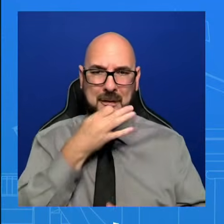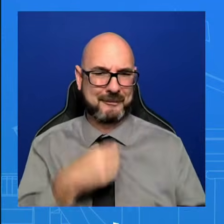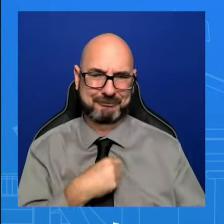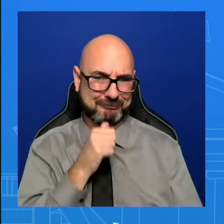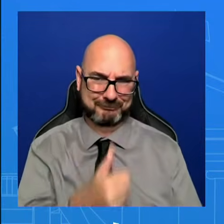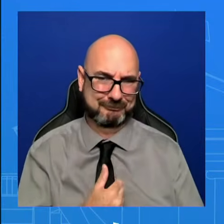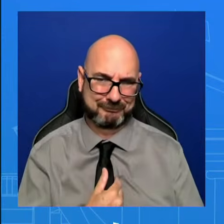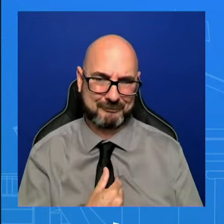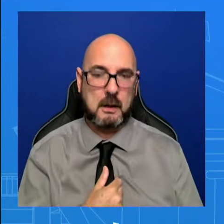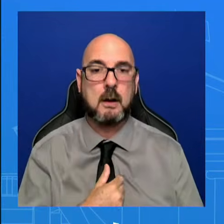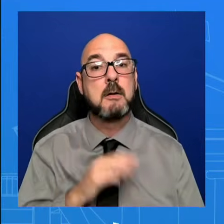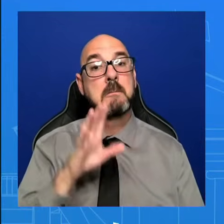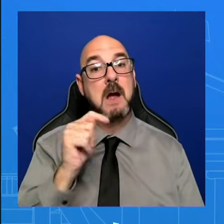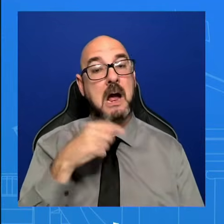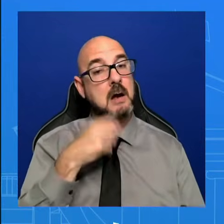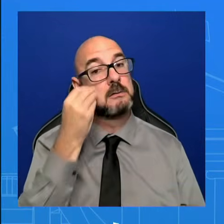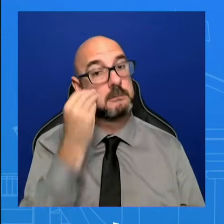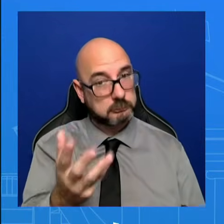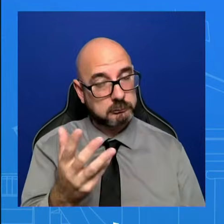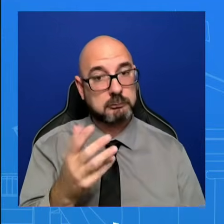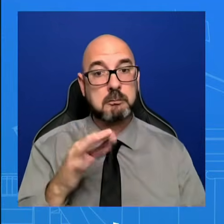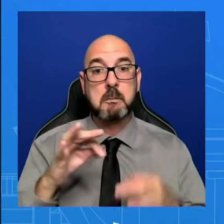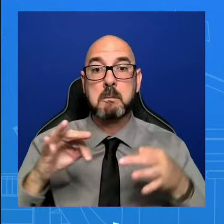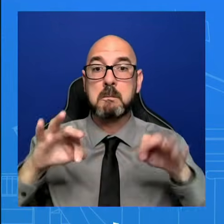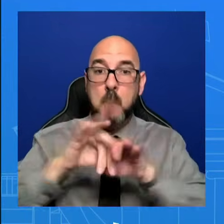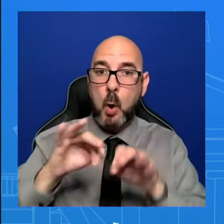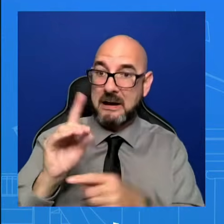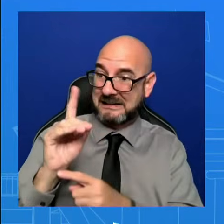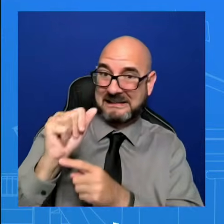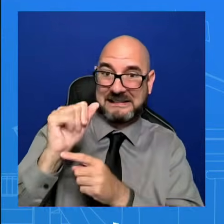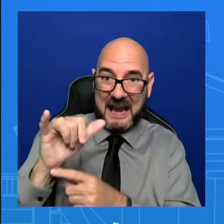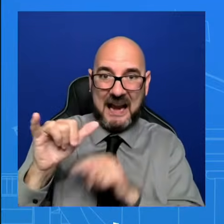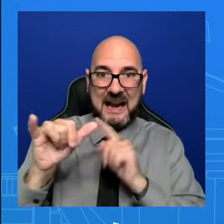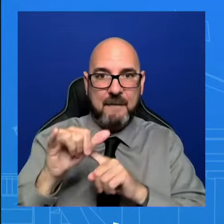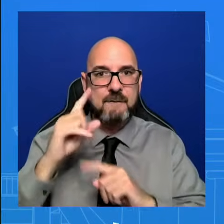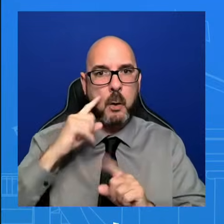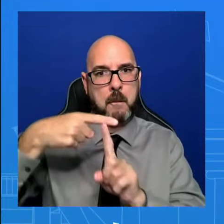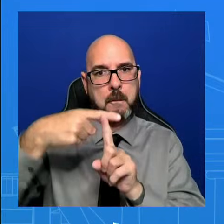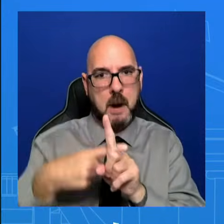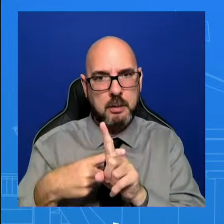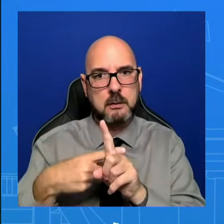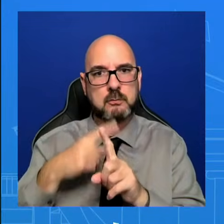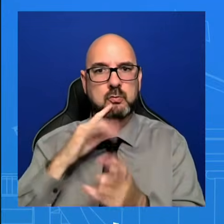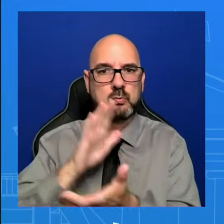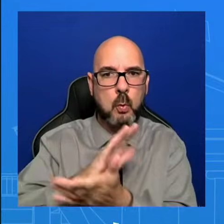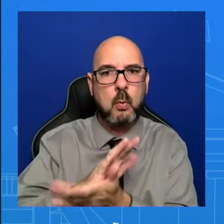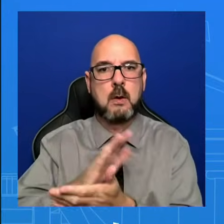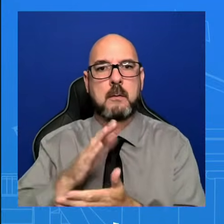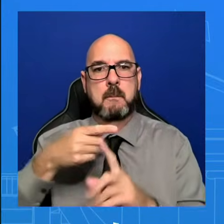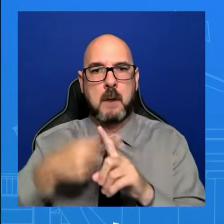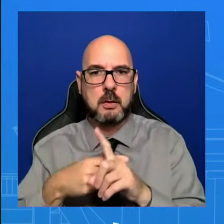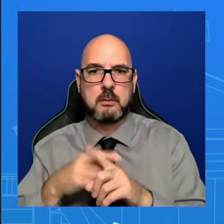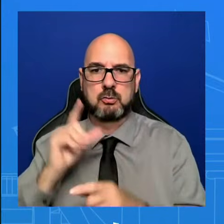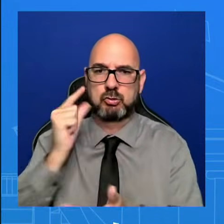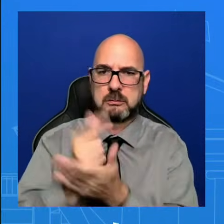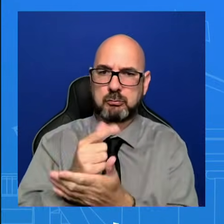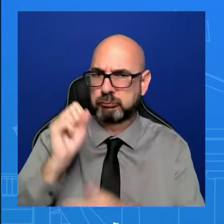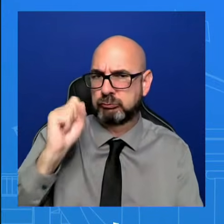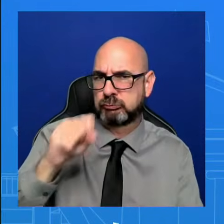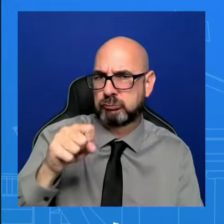This is an important month -- important month, yes, graduation month -- but important day for these graduates. And he's -- you know, as the President tends to do